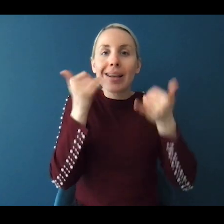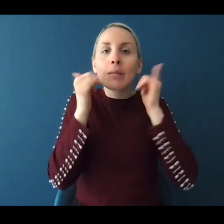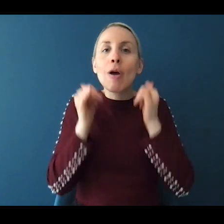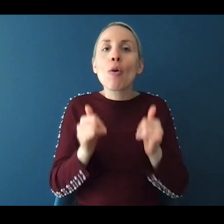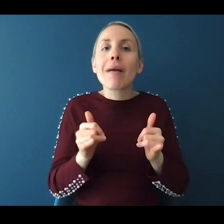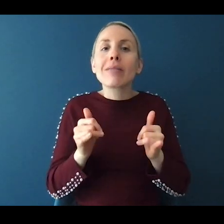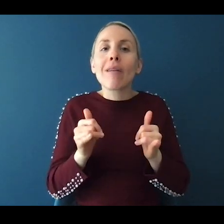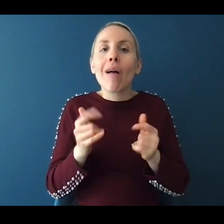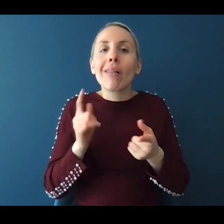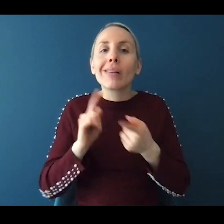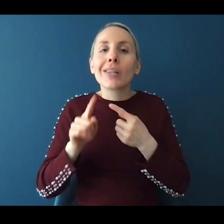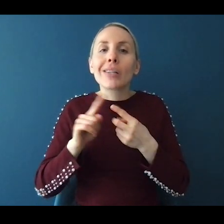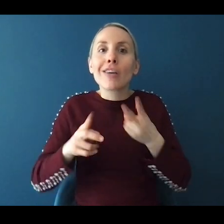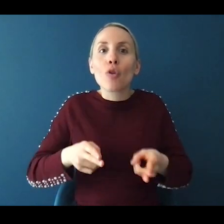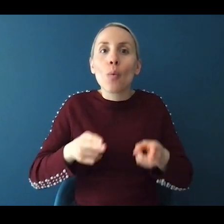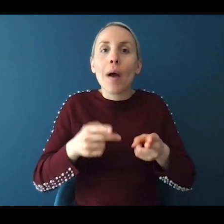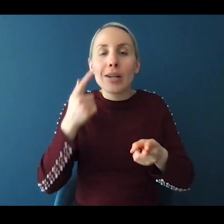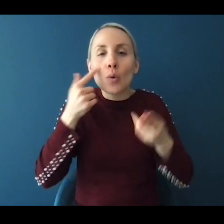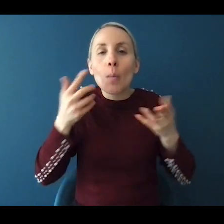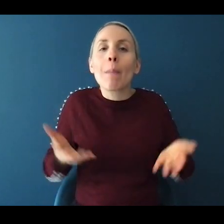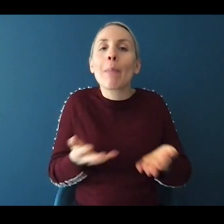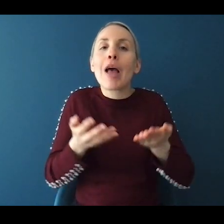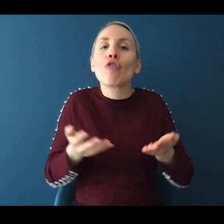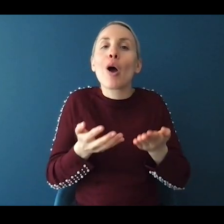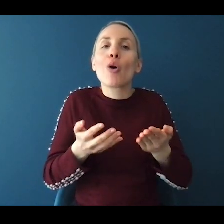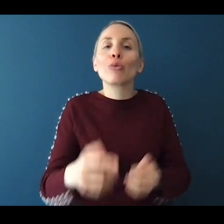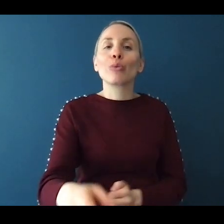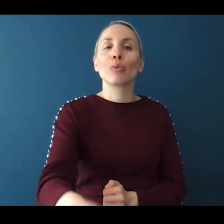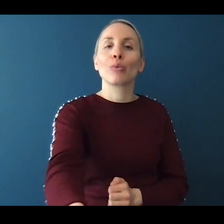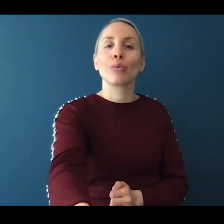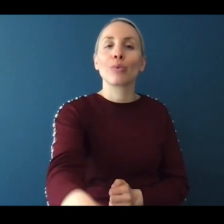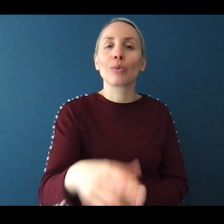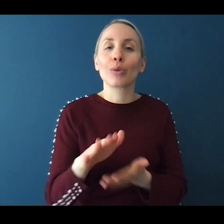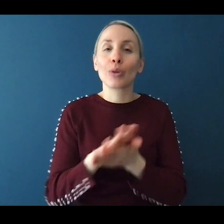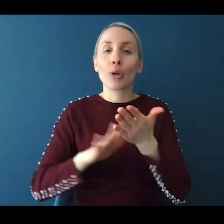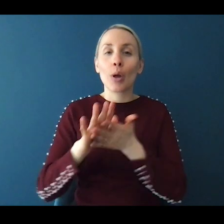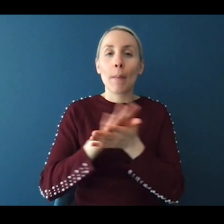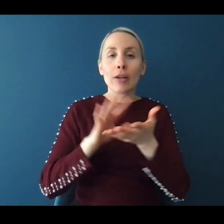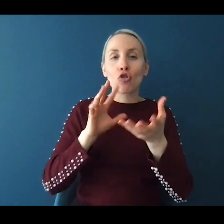that can shape your thinking in different areas and it's really interesting I think